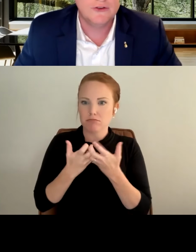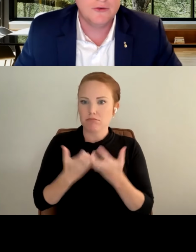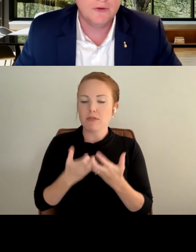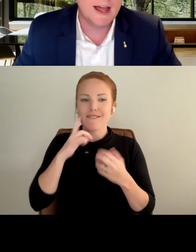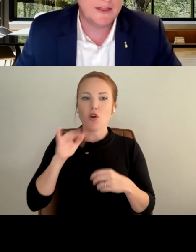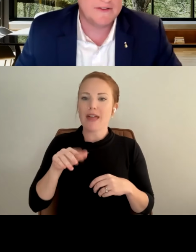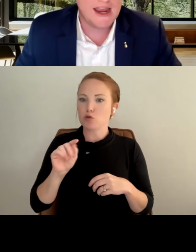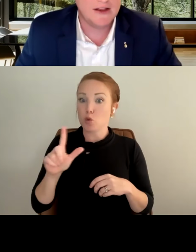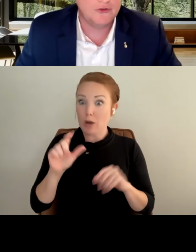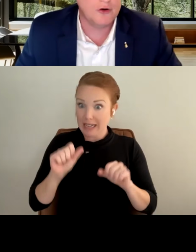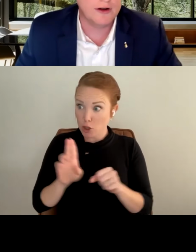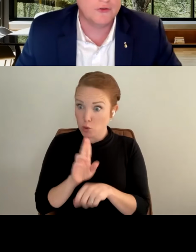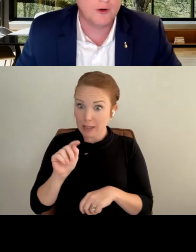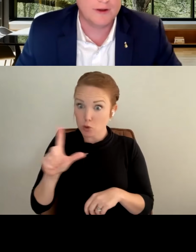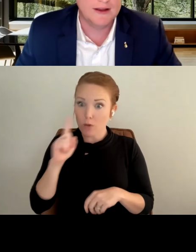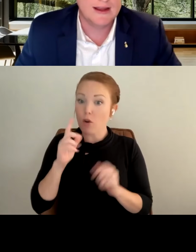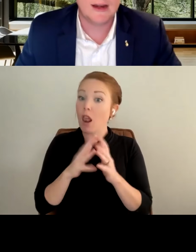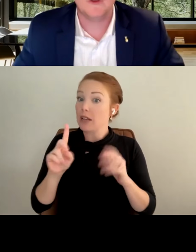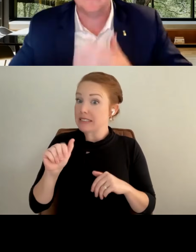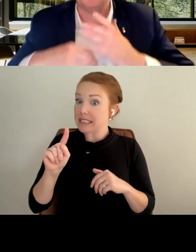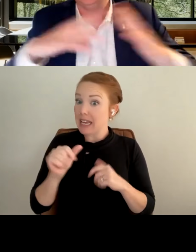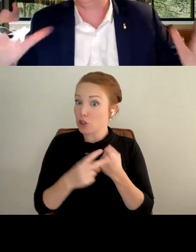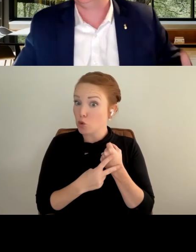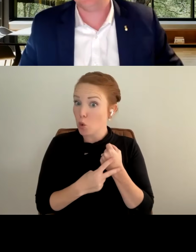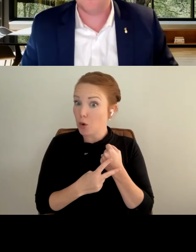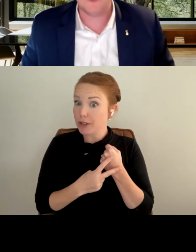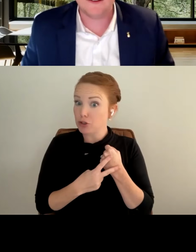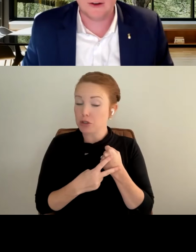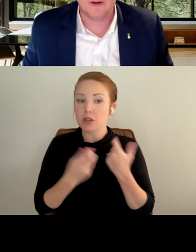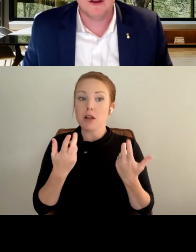to do a lot of the data storage for me? Kind of come up with a lot of that data architecture,